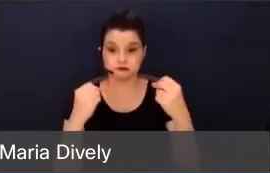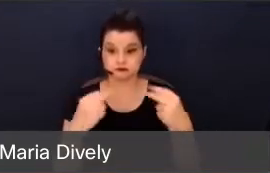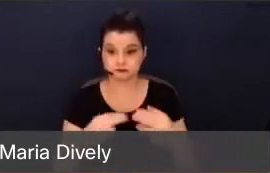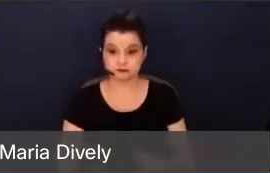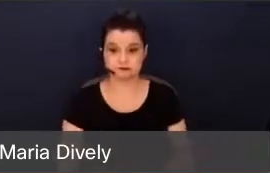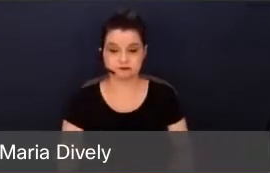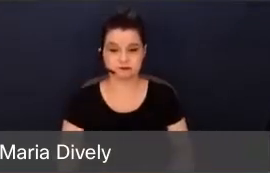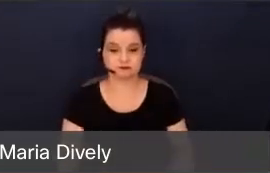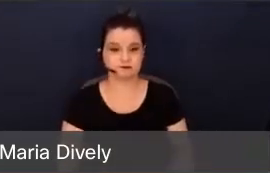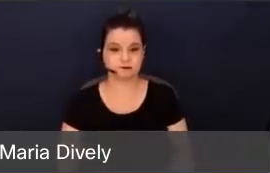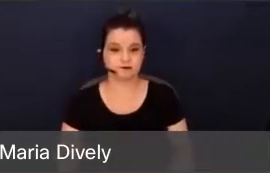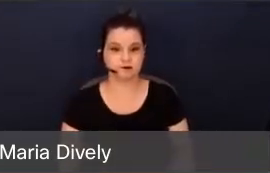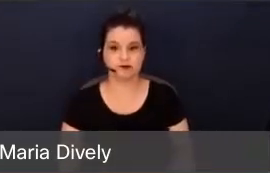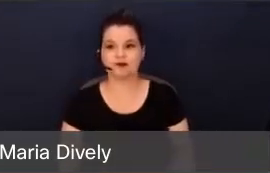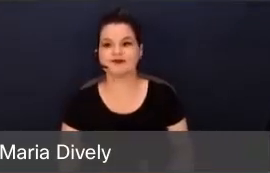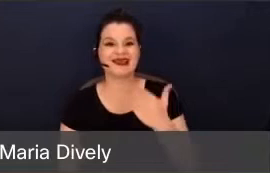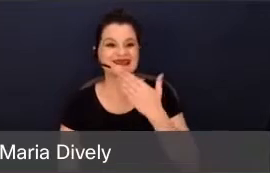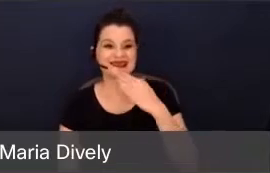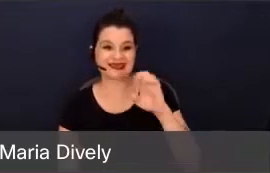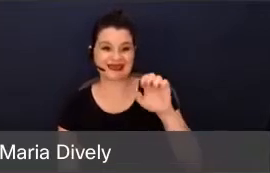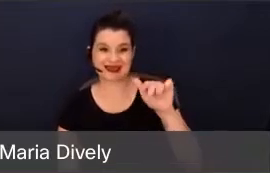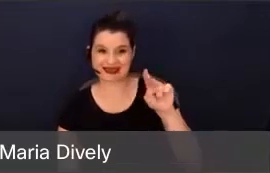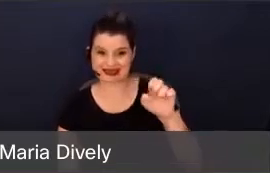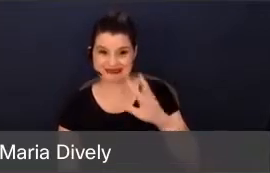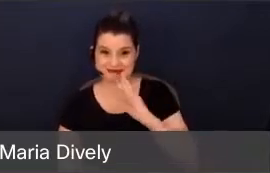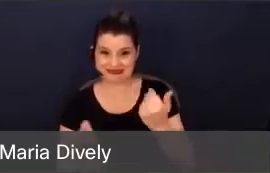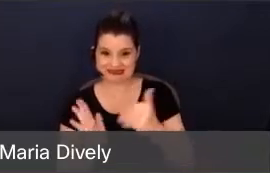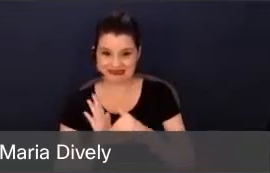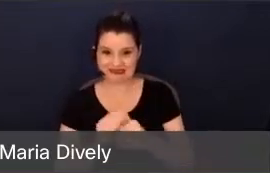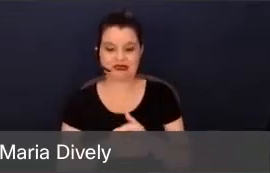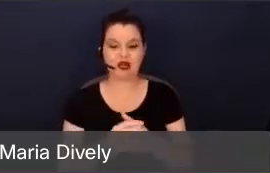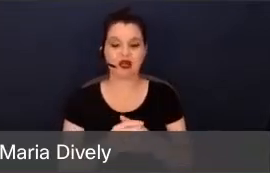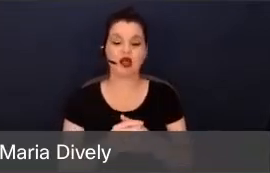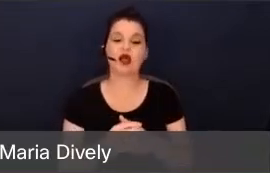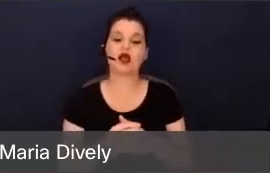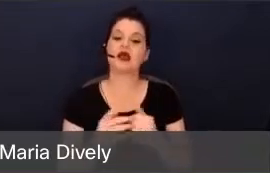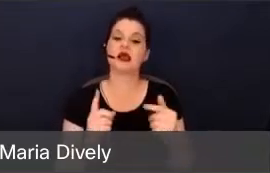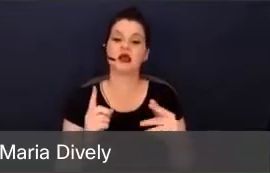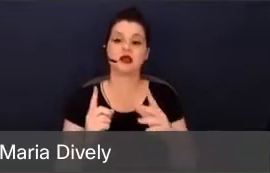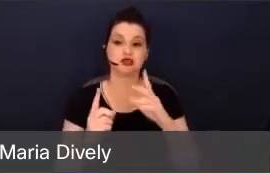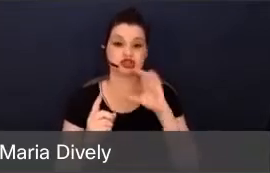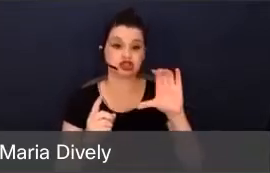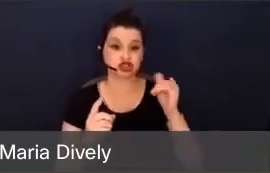All right, thanks. This is Elaine speaking again and speaking of charts and graphs,